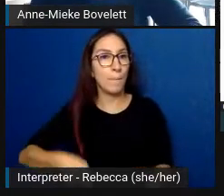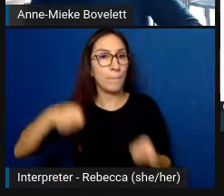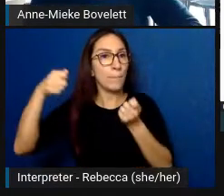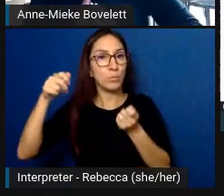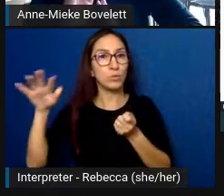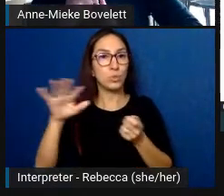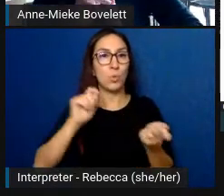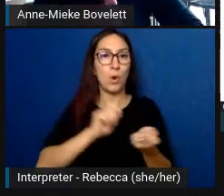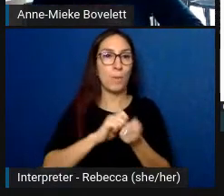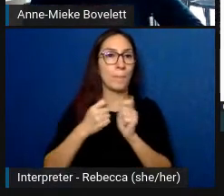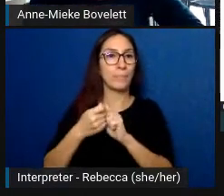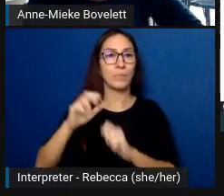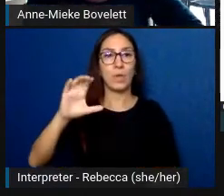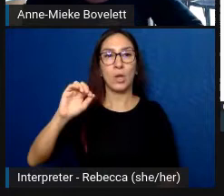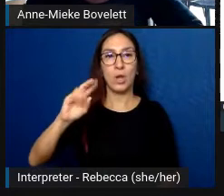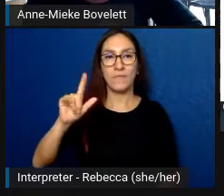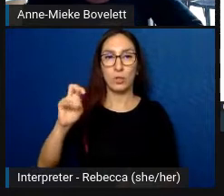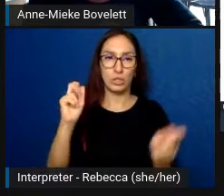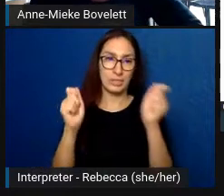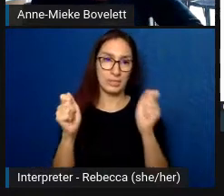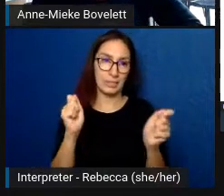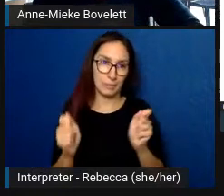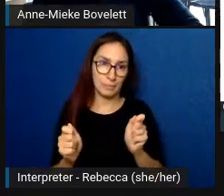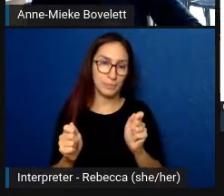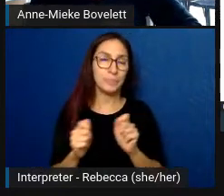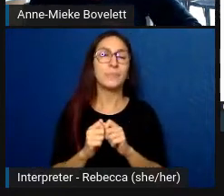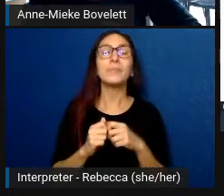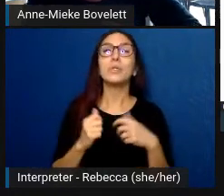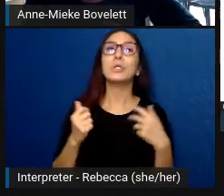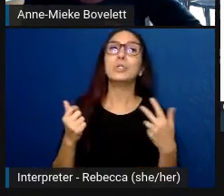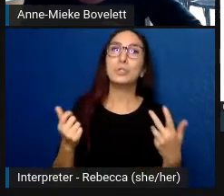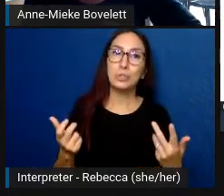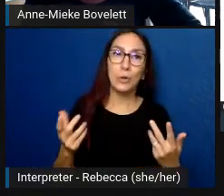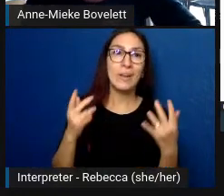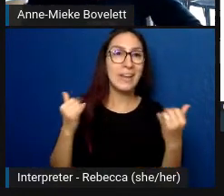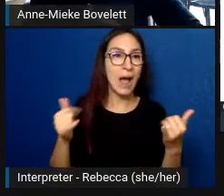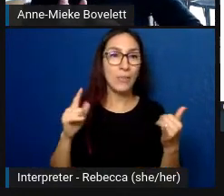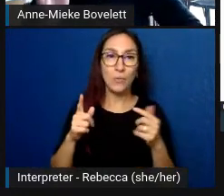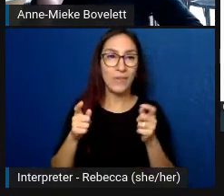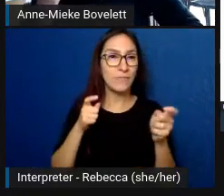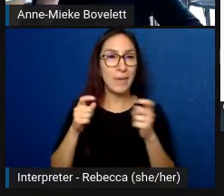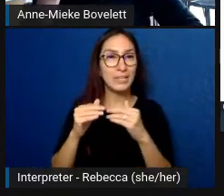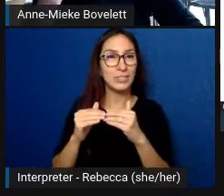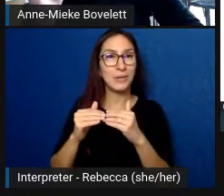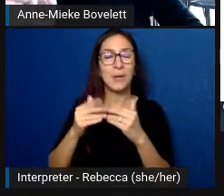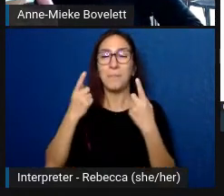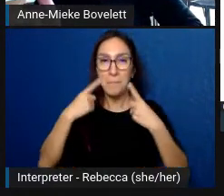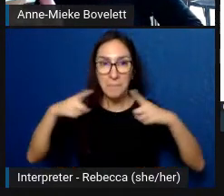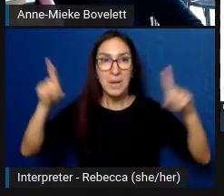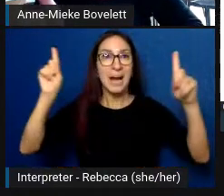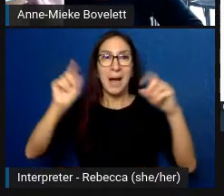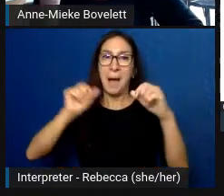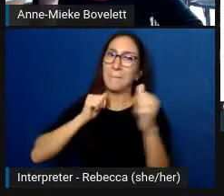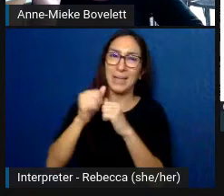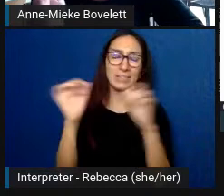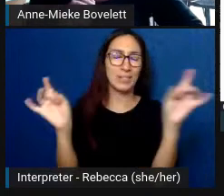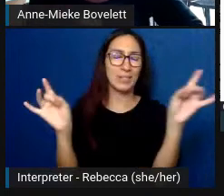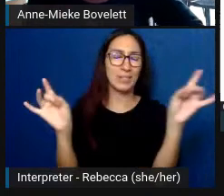Now that we have managed it past this horrible slider, and, of course, someone asked what is the best solution